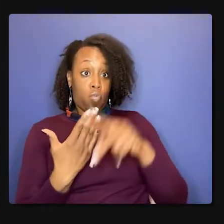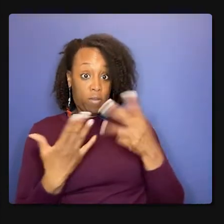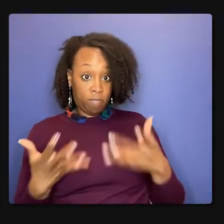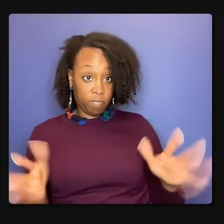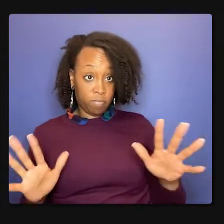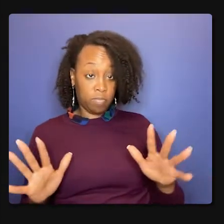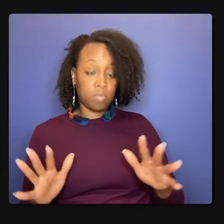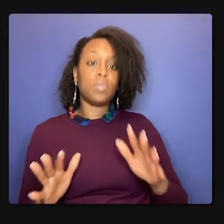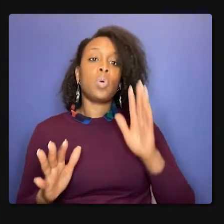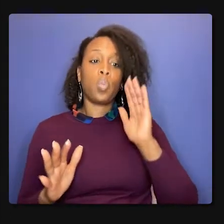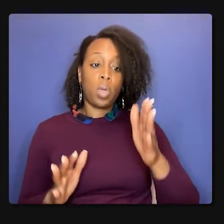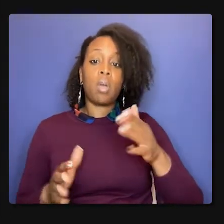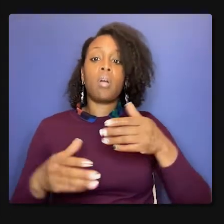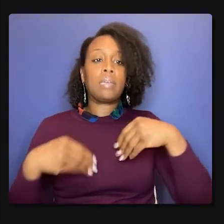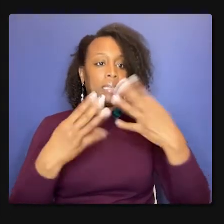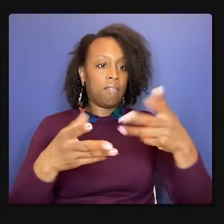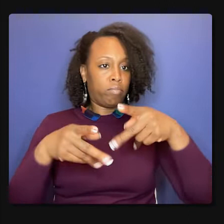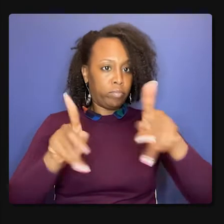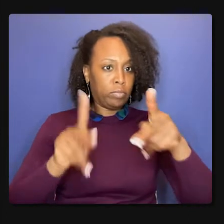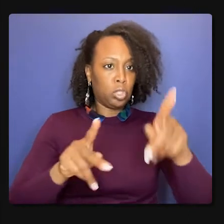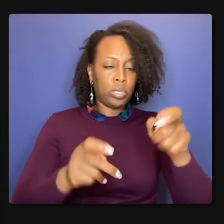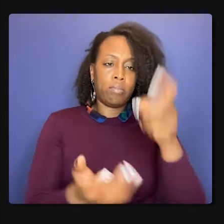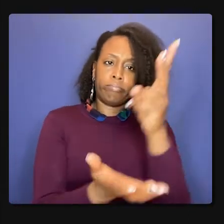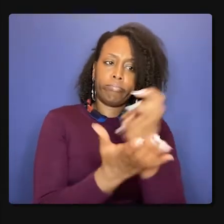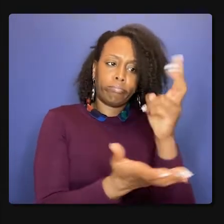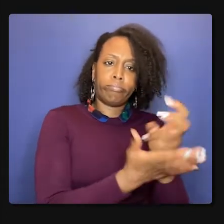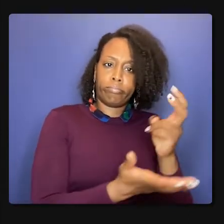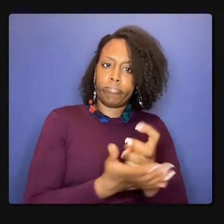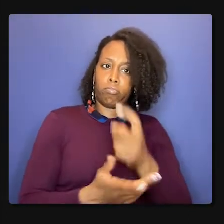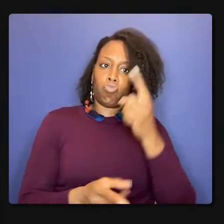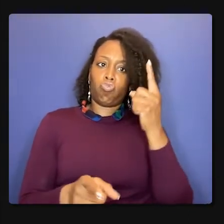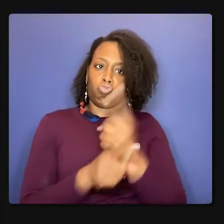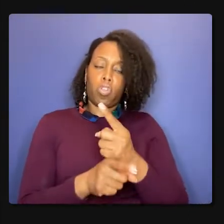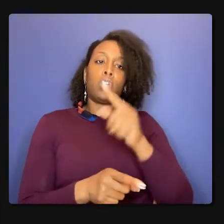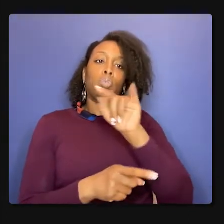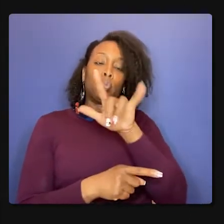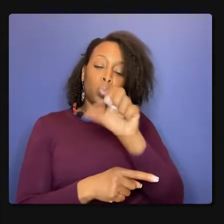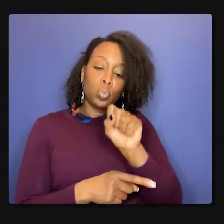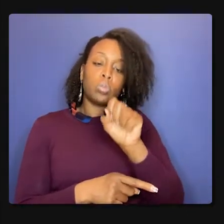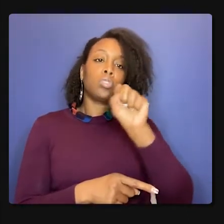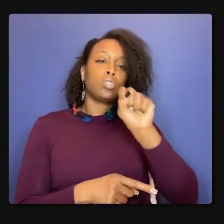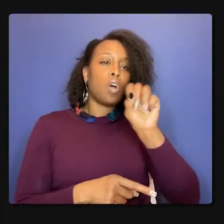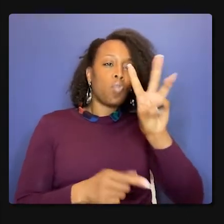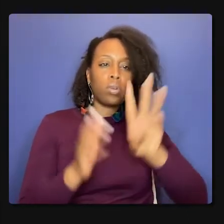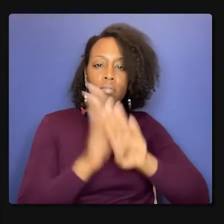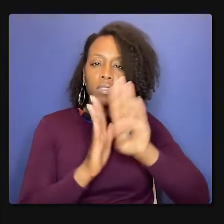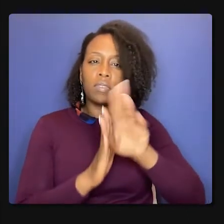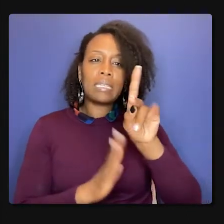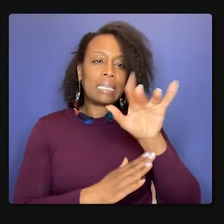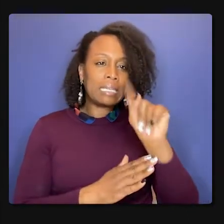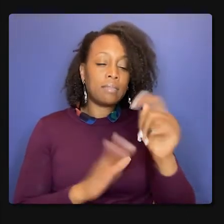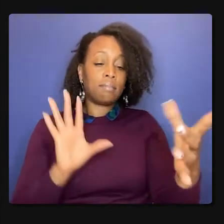you'll get all the permissions you need to download the right tools and software development kits, connect with our experts,